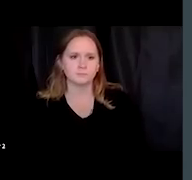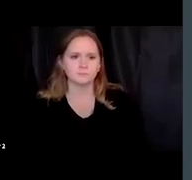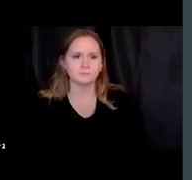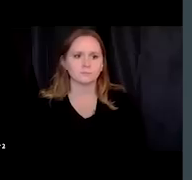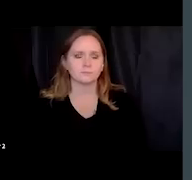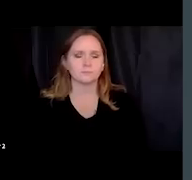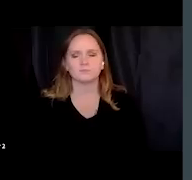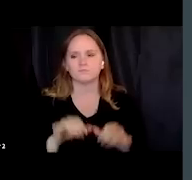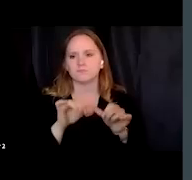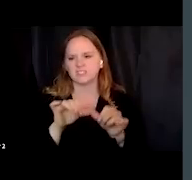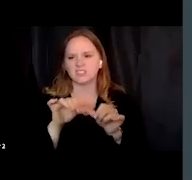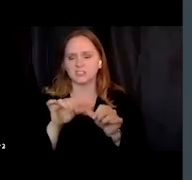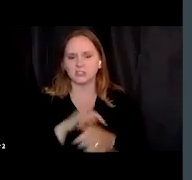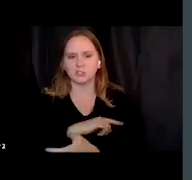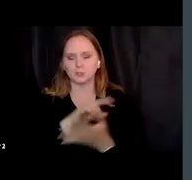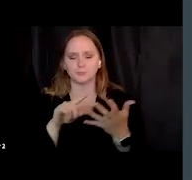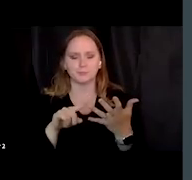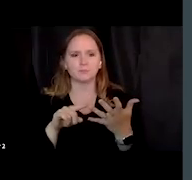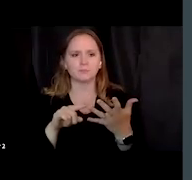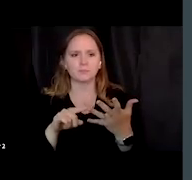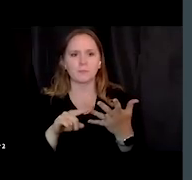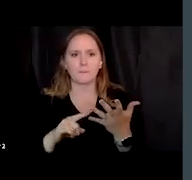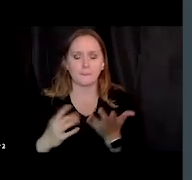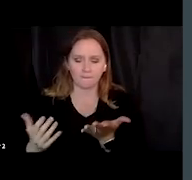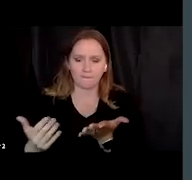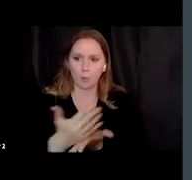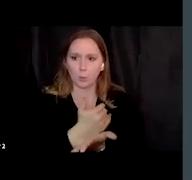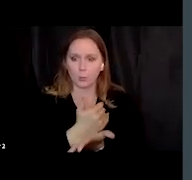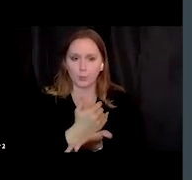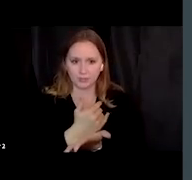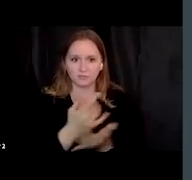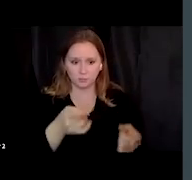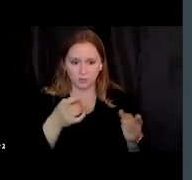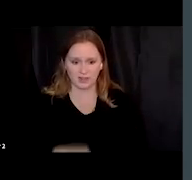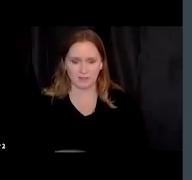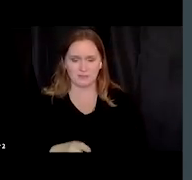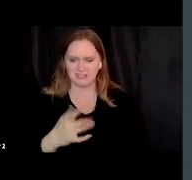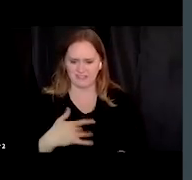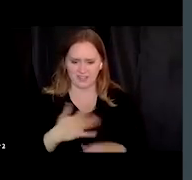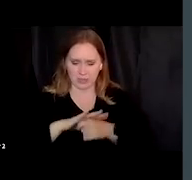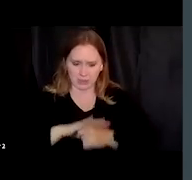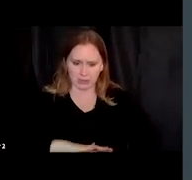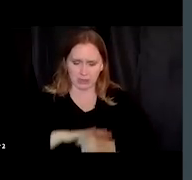Furthermore, further criteria is that the hoarding causes significant distress, like I mentioned, and that the stress can happen in one